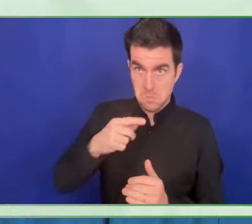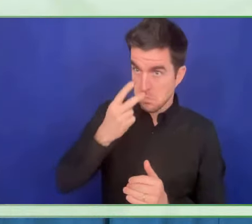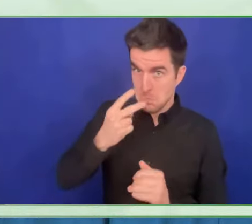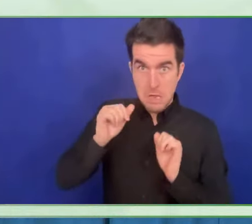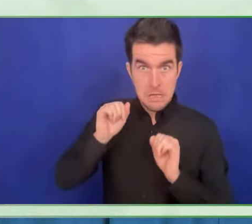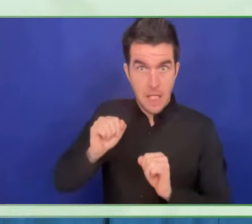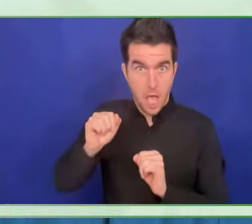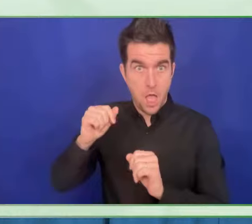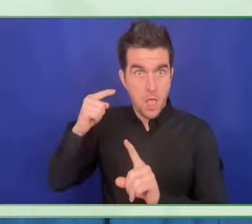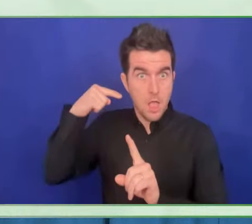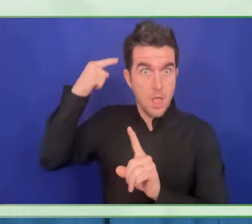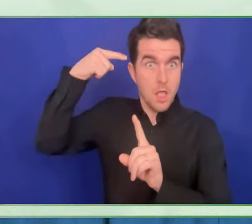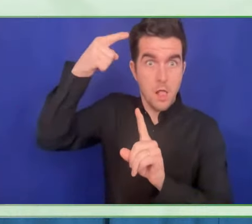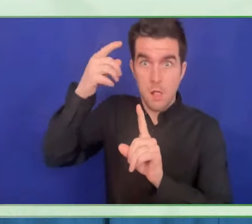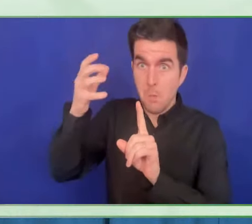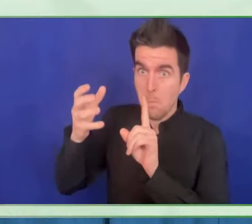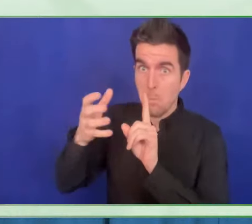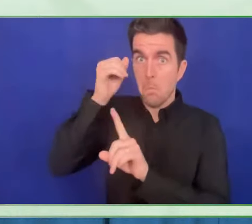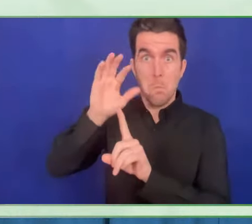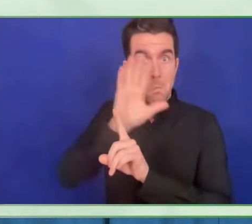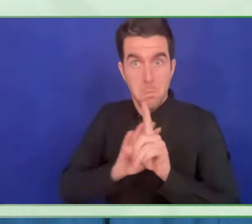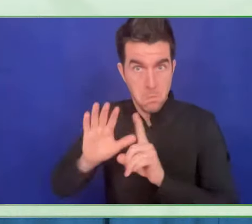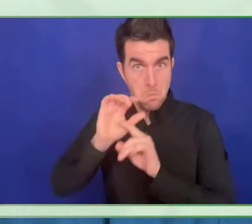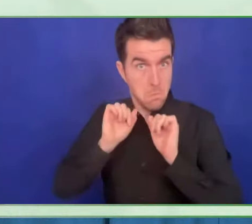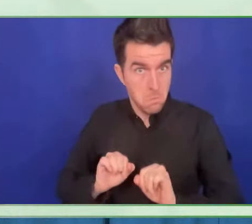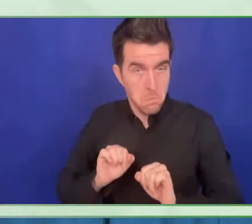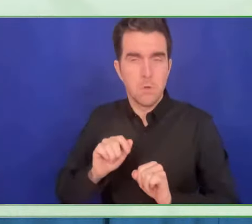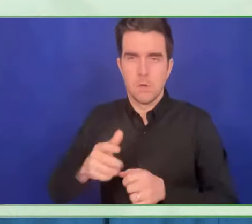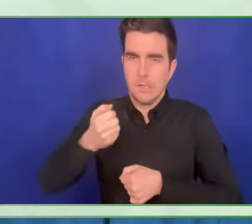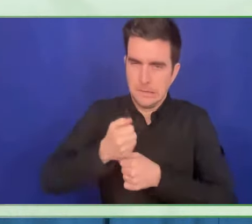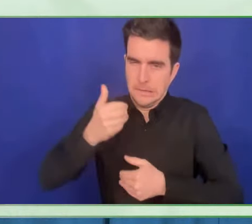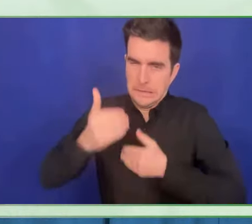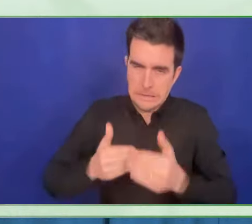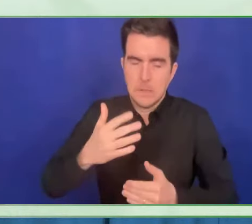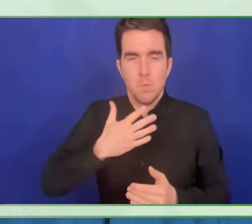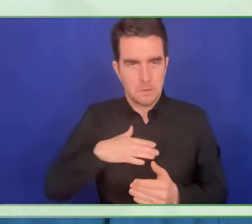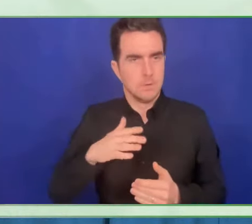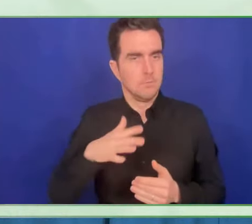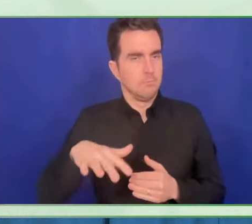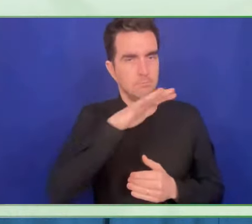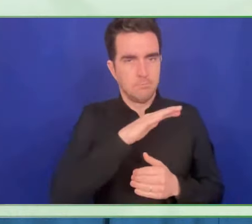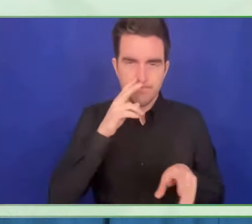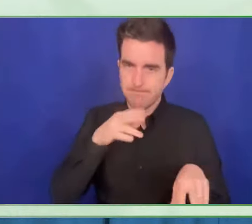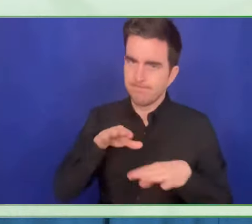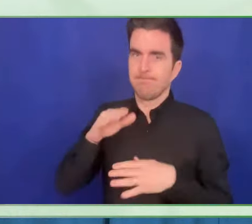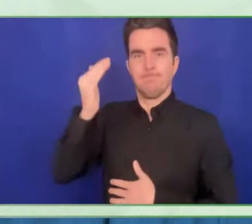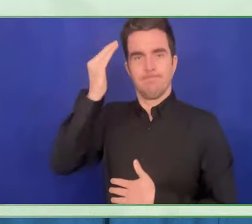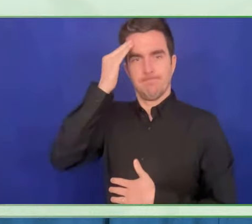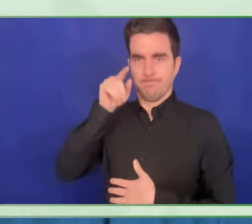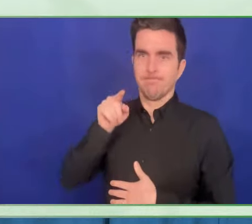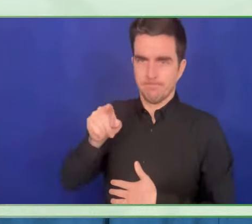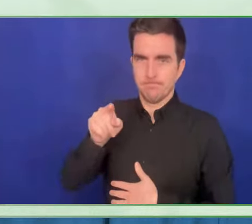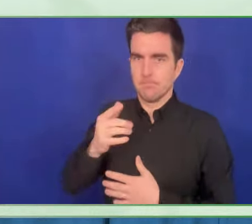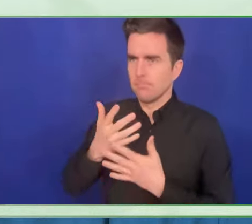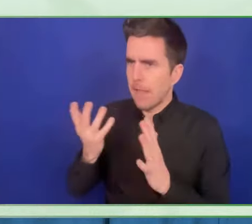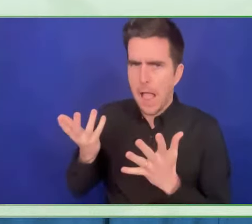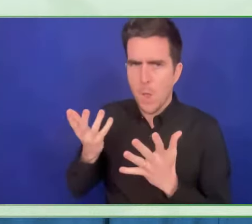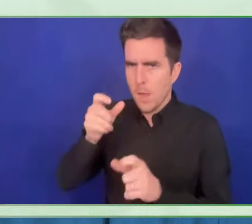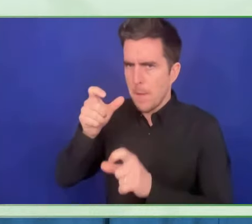this current access to the preferential conditions on certain services will be guaranteed.